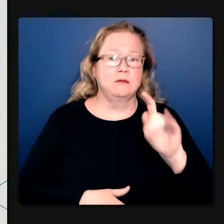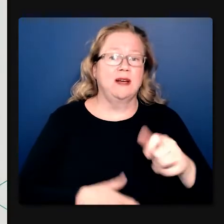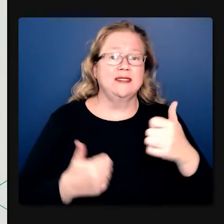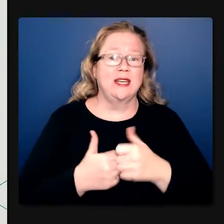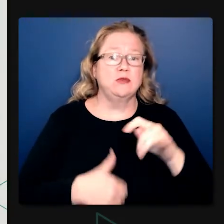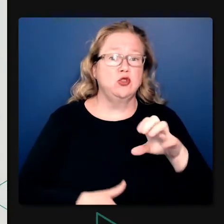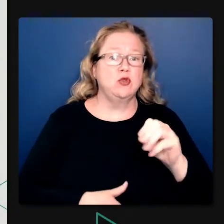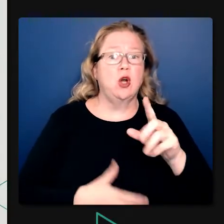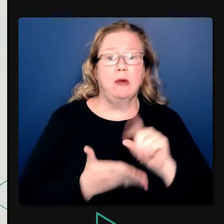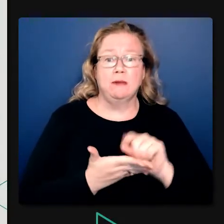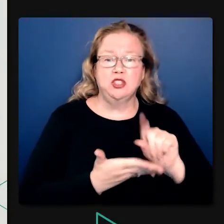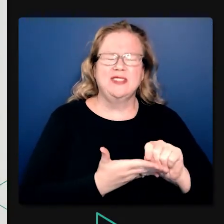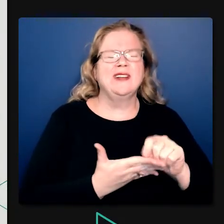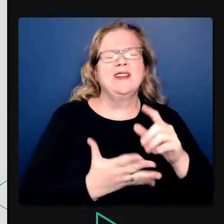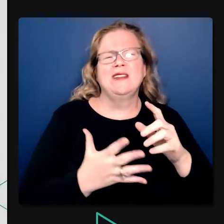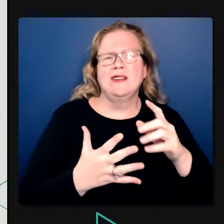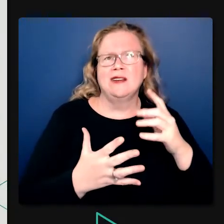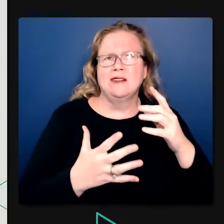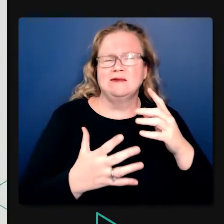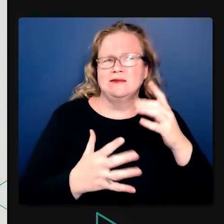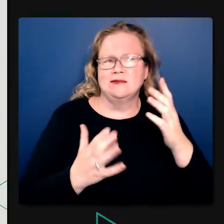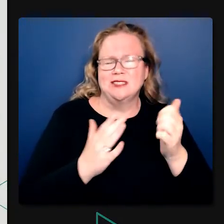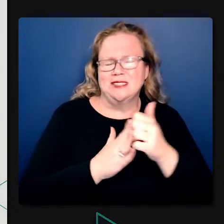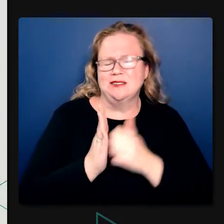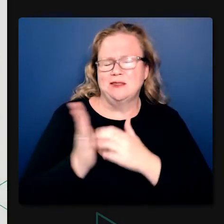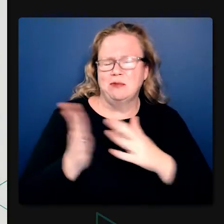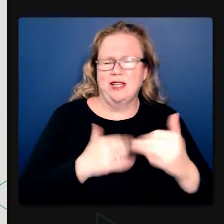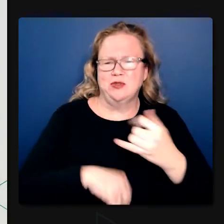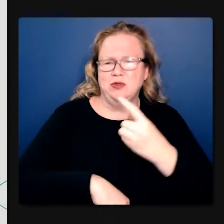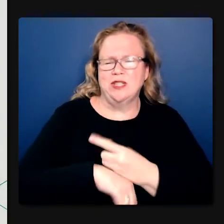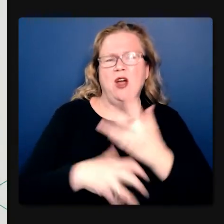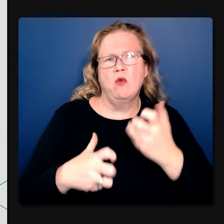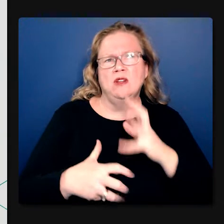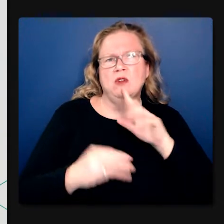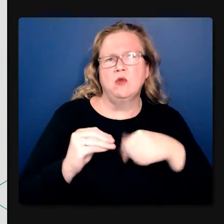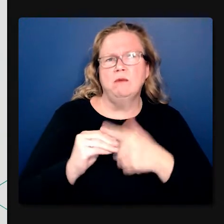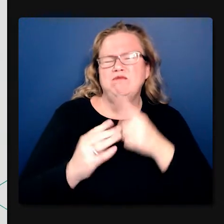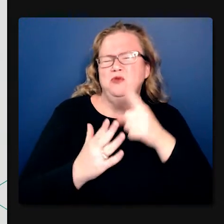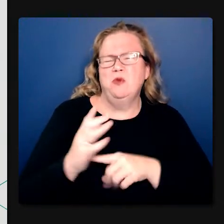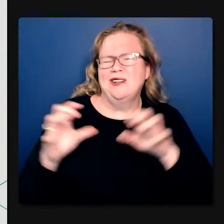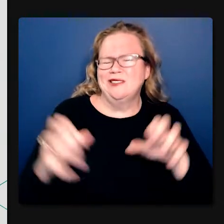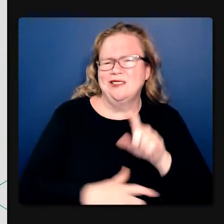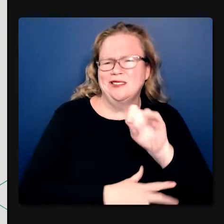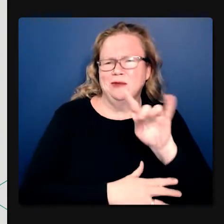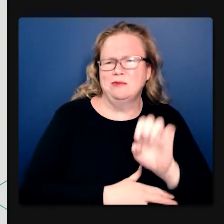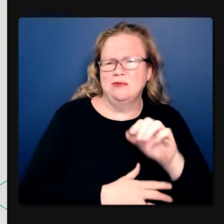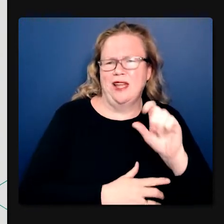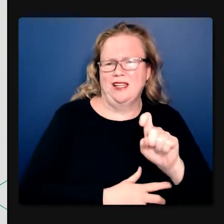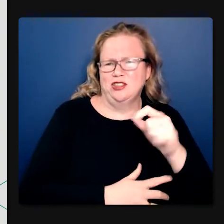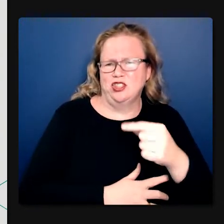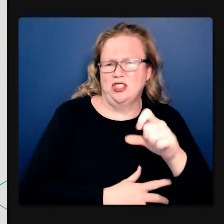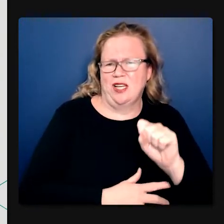The agenda for today is, ultimately, to cover what does Xbox Game Studios Publishing do?